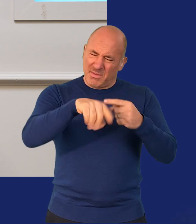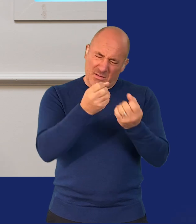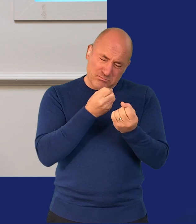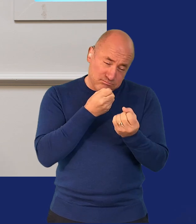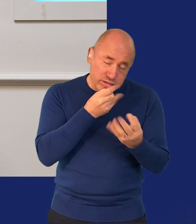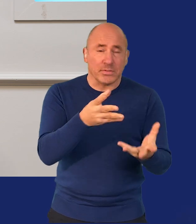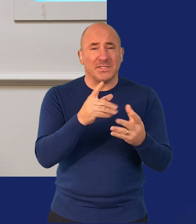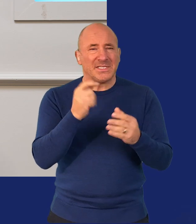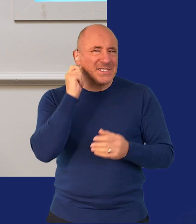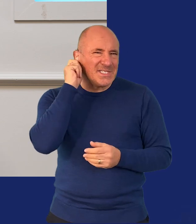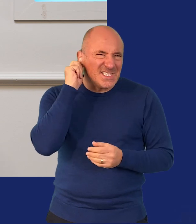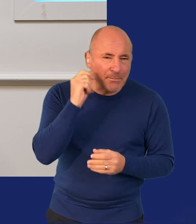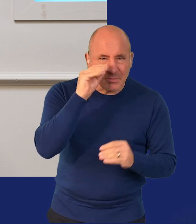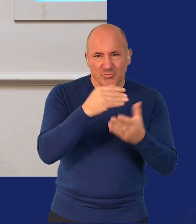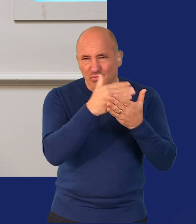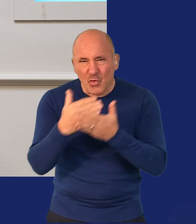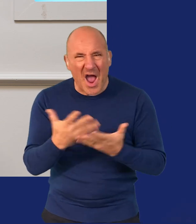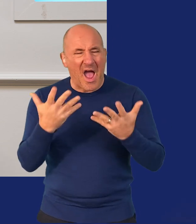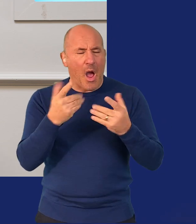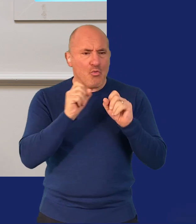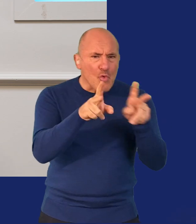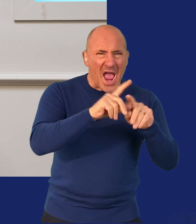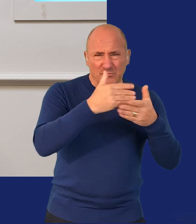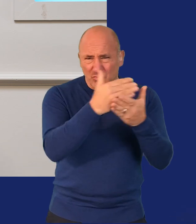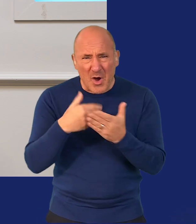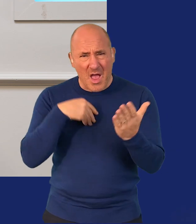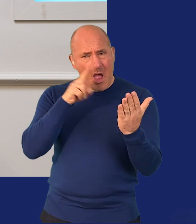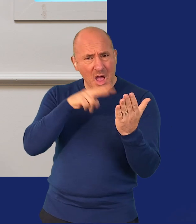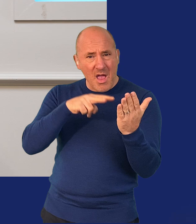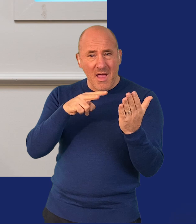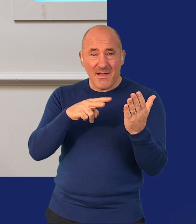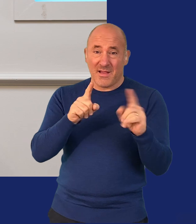Um, as we were saying, not, not everyone is an expert or, or perhaps an expert